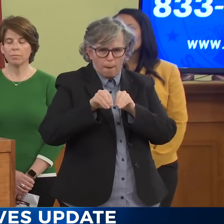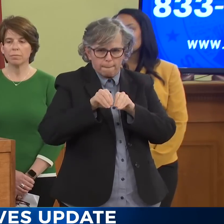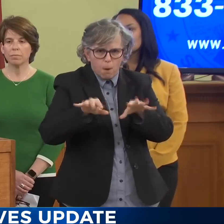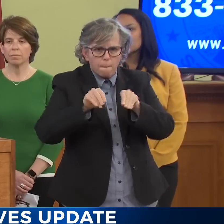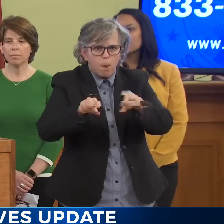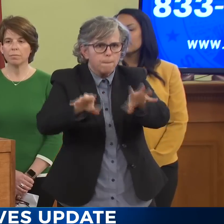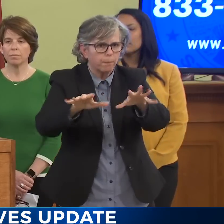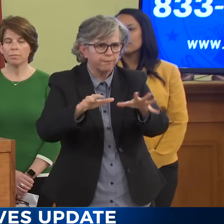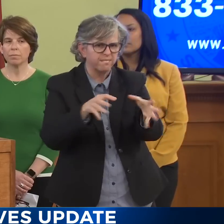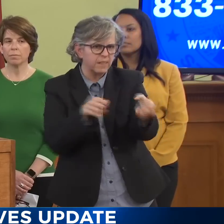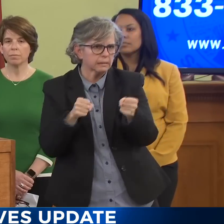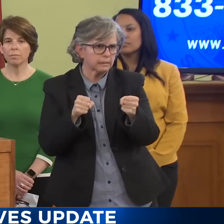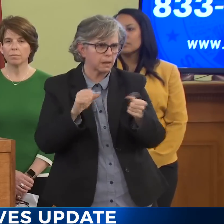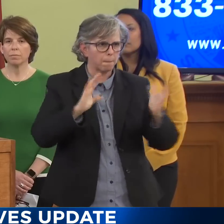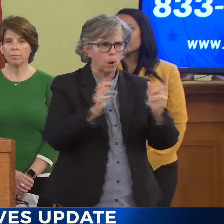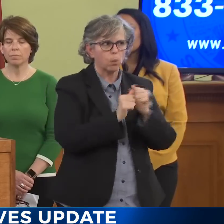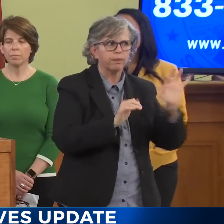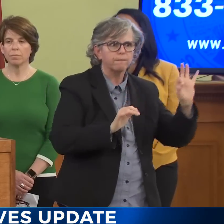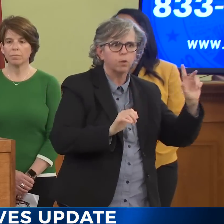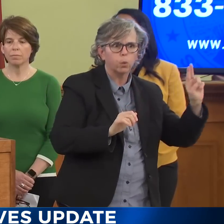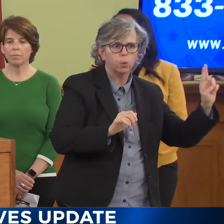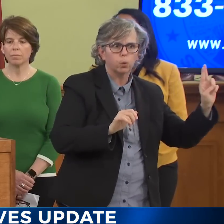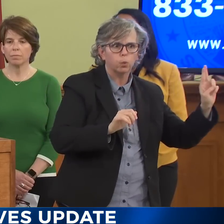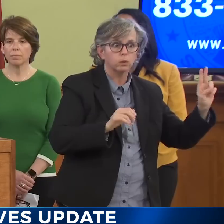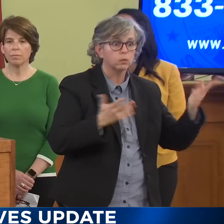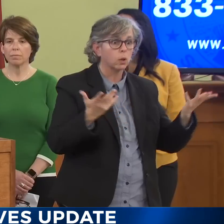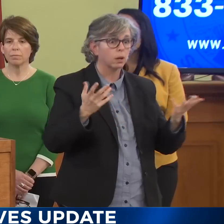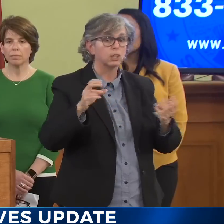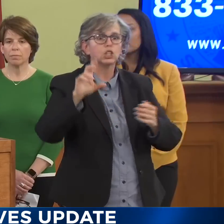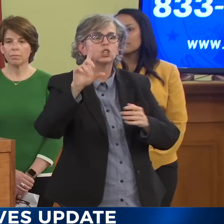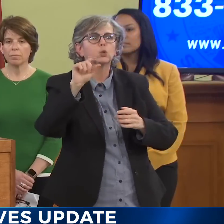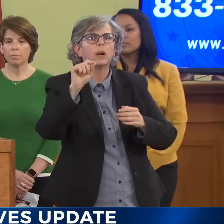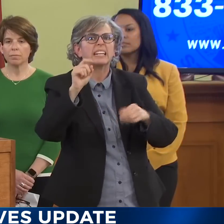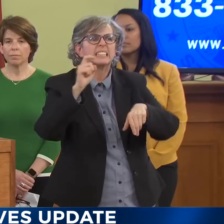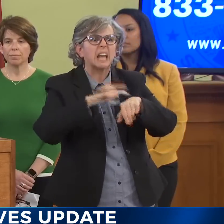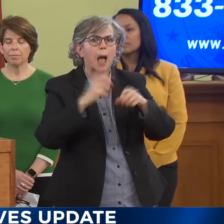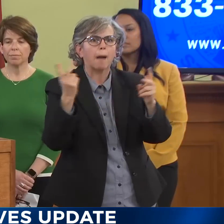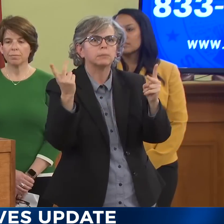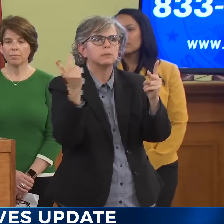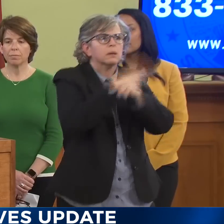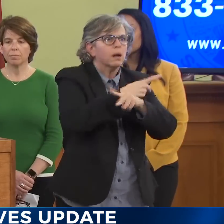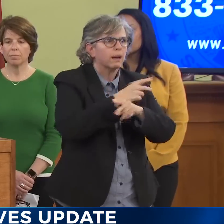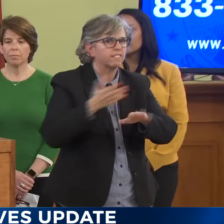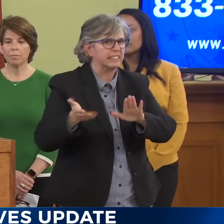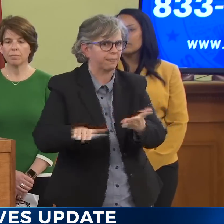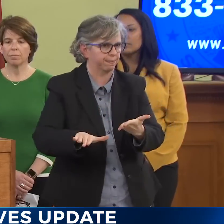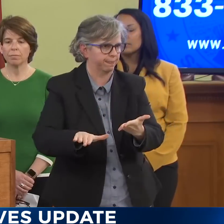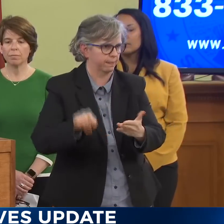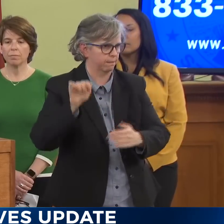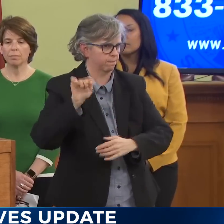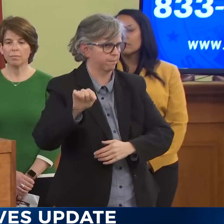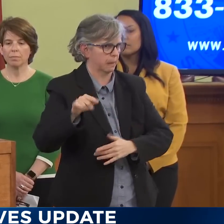IT IS TWICE AS CONTAGIOUS AS THE FLU. WE KNOW THAT THE FLU IS VERY,